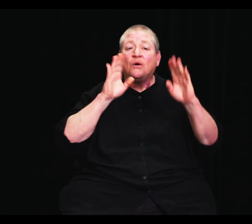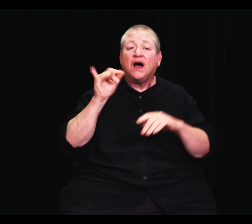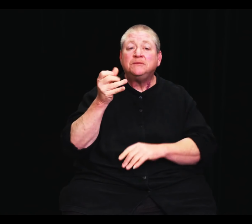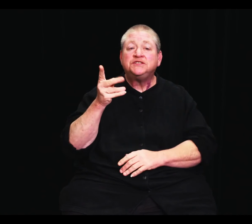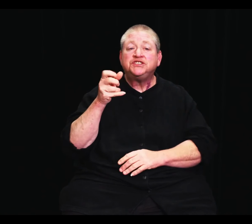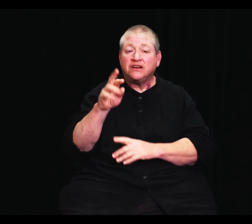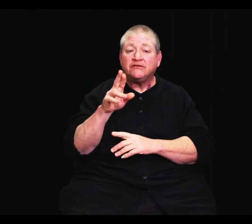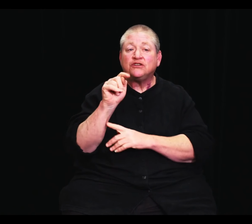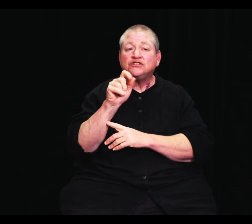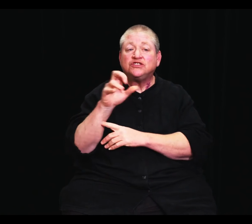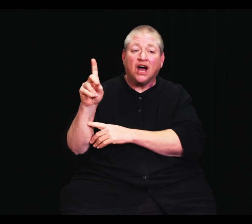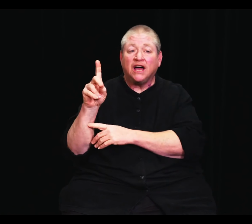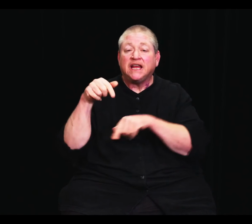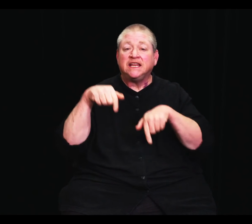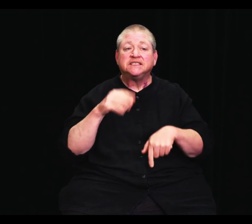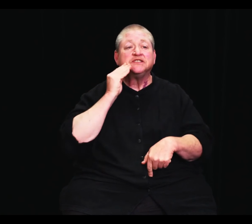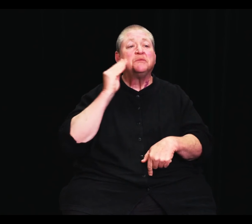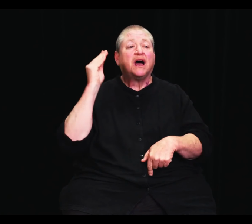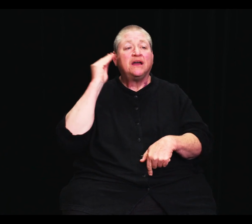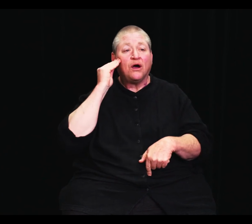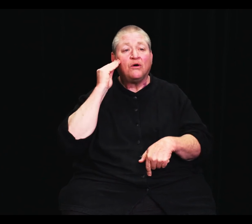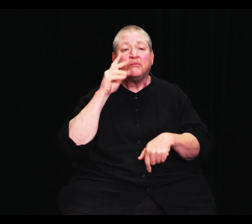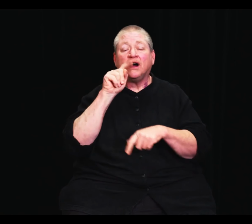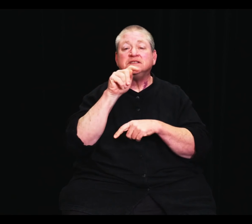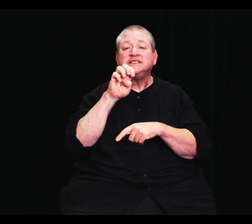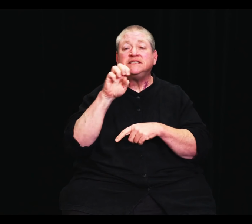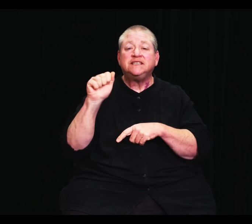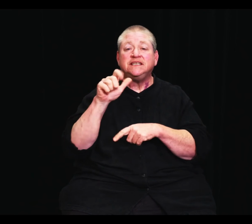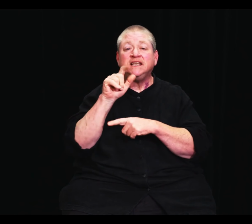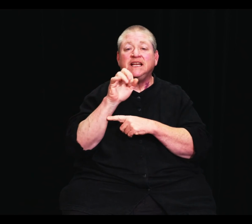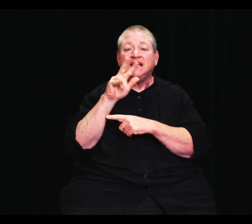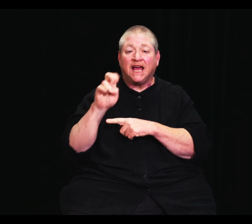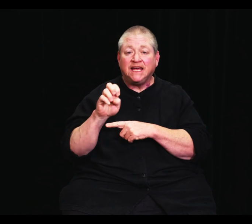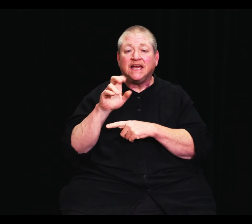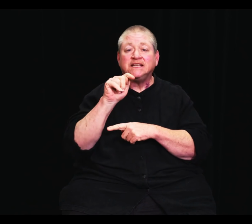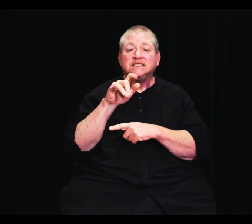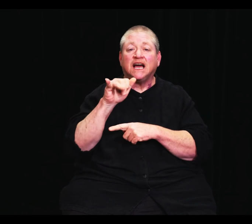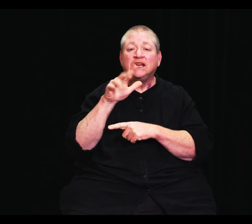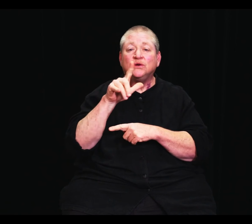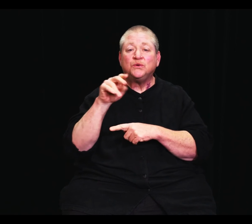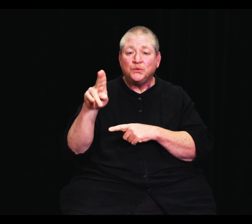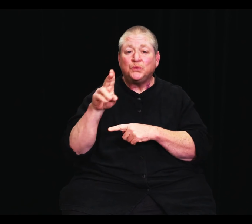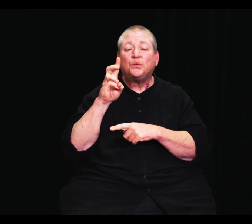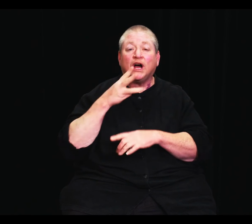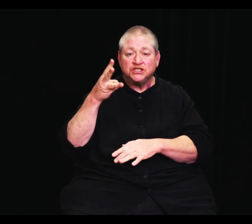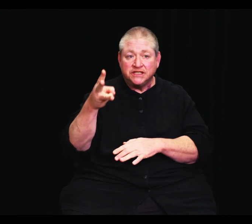congratulations! You did it! Hello. I am Jennifer Todd